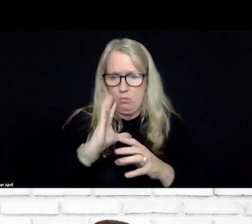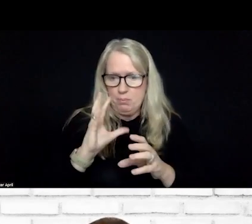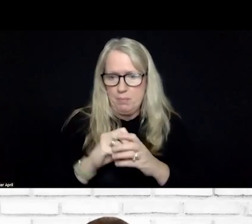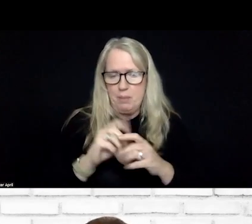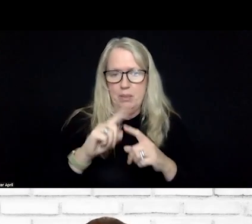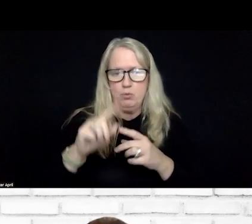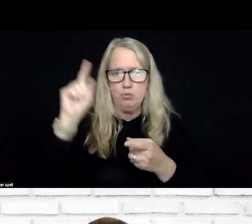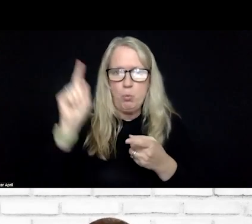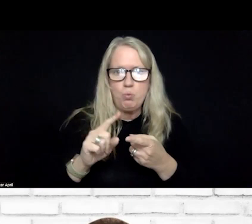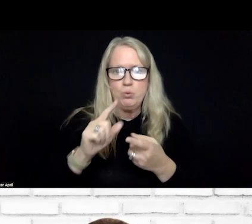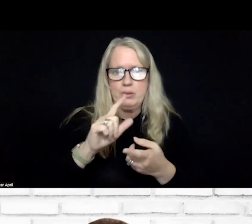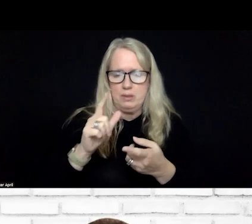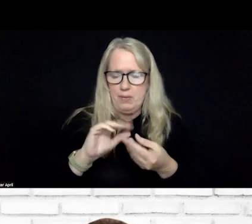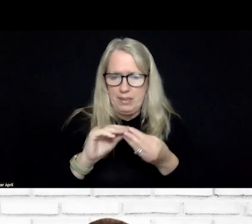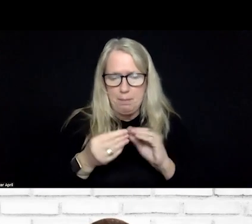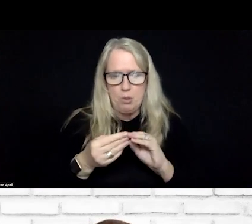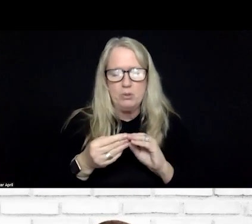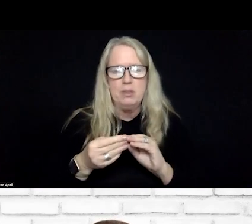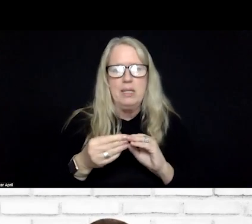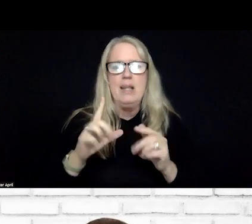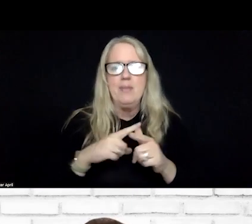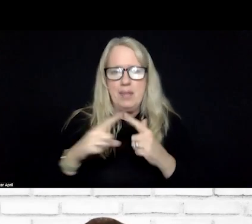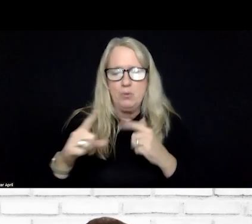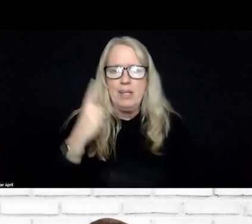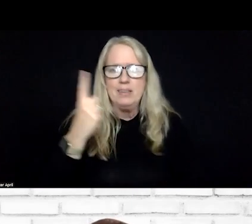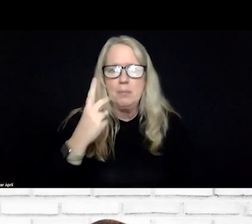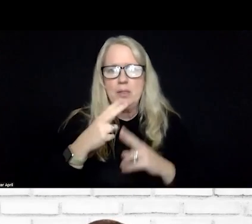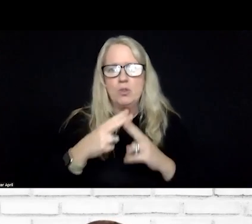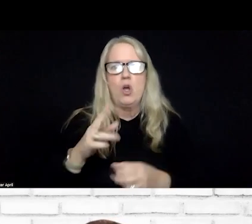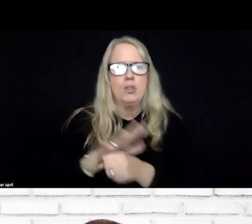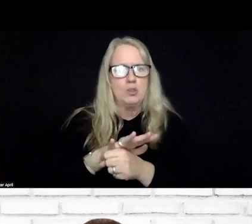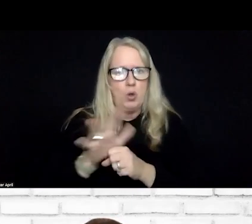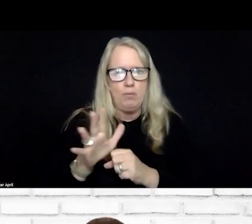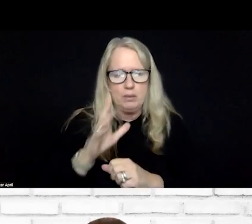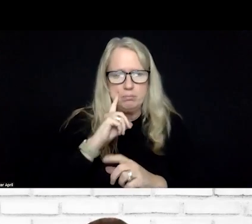THOSE NUMBERS SIGNIFICANTLY. THEN WE HAVE COVID COME THROUGH